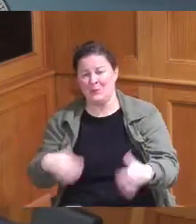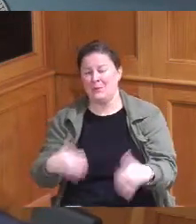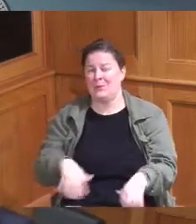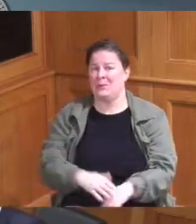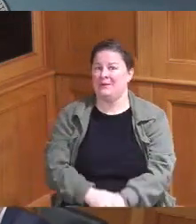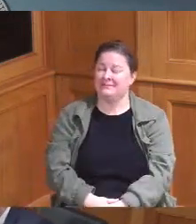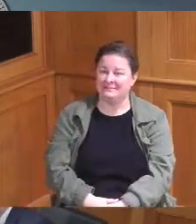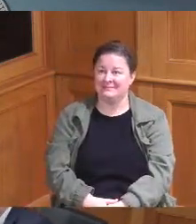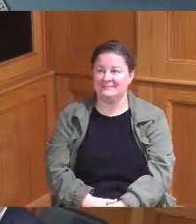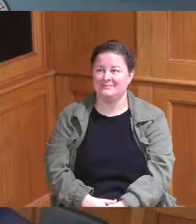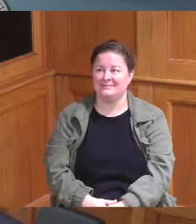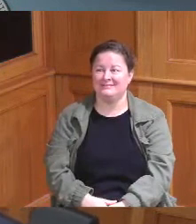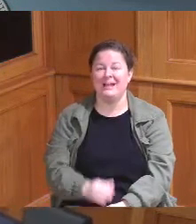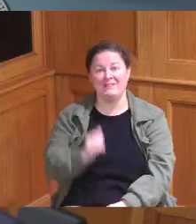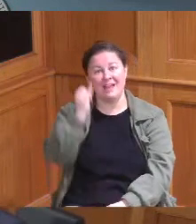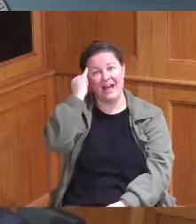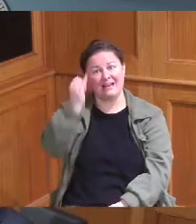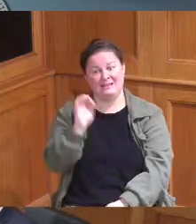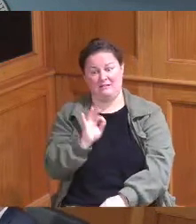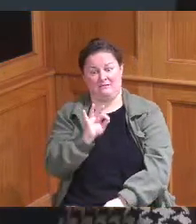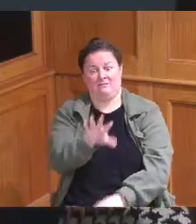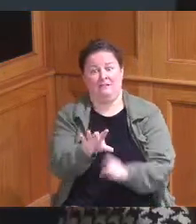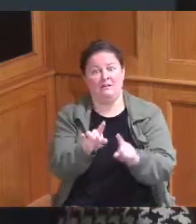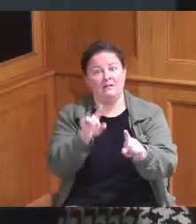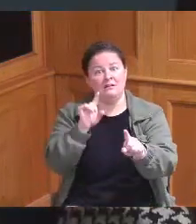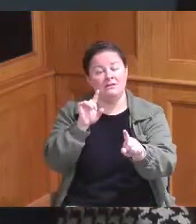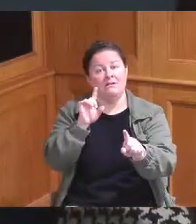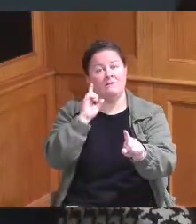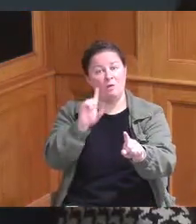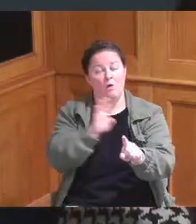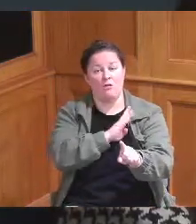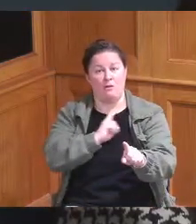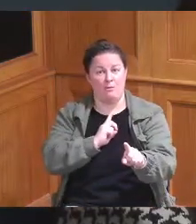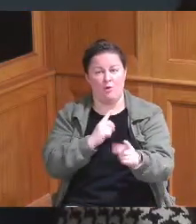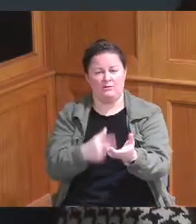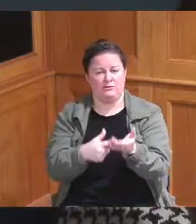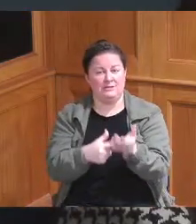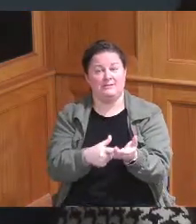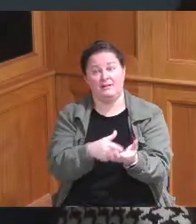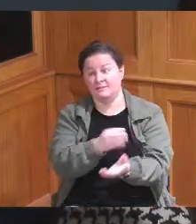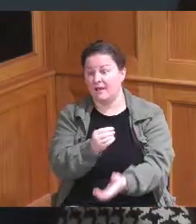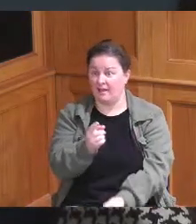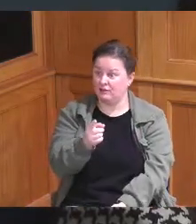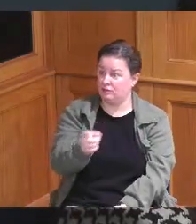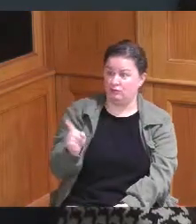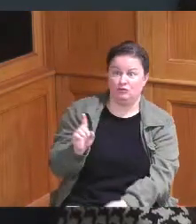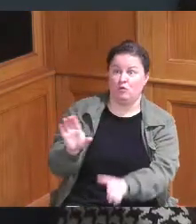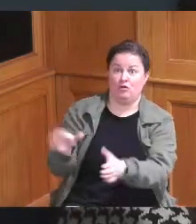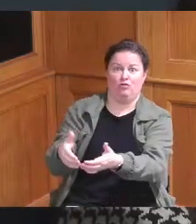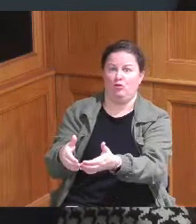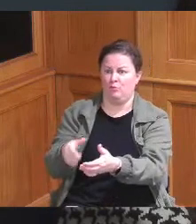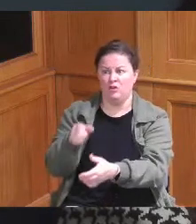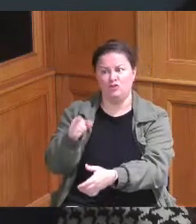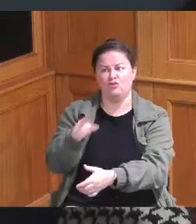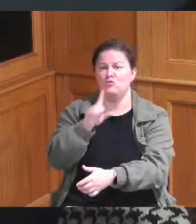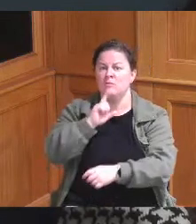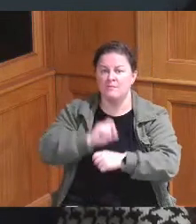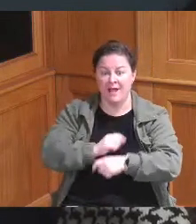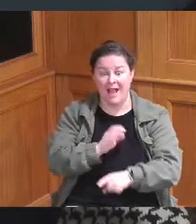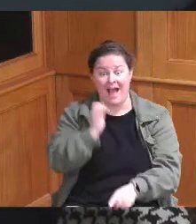idea to the Board and also to you guys you just grabbed it and you took it and you ran with it